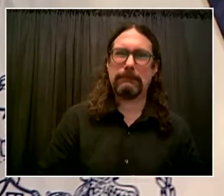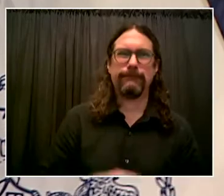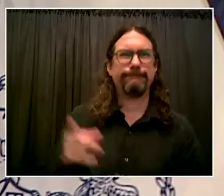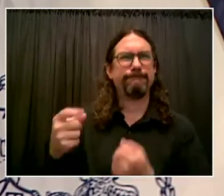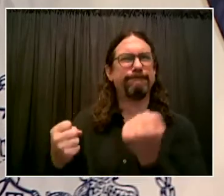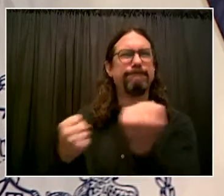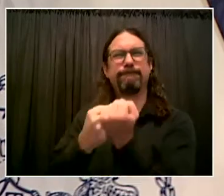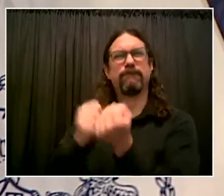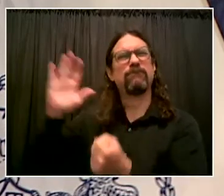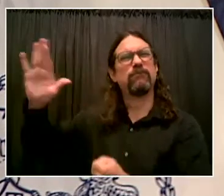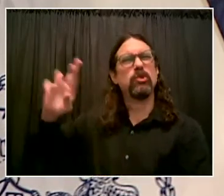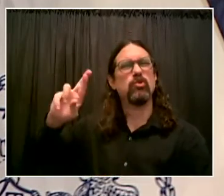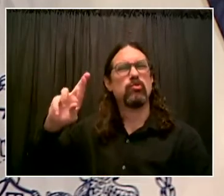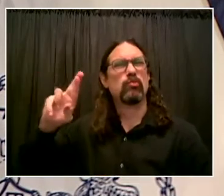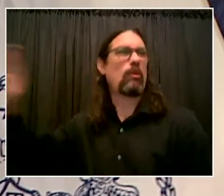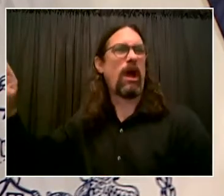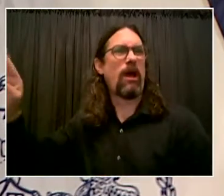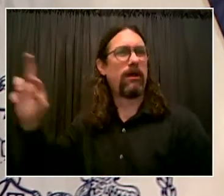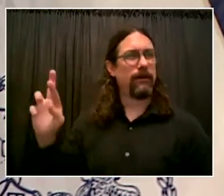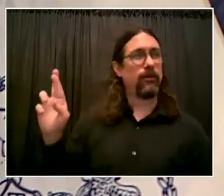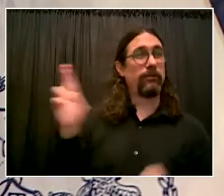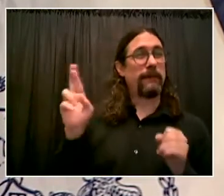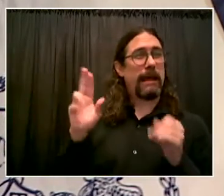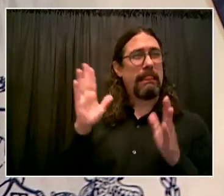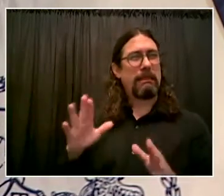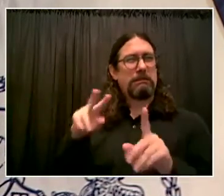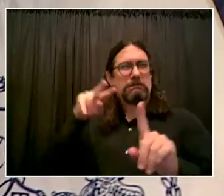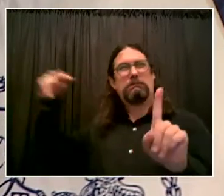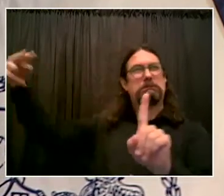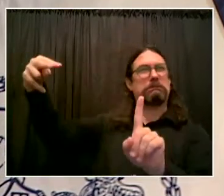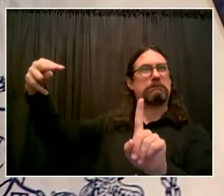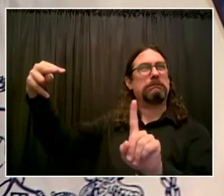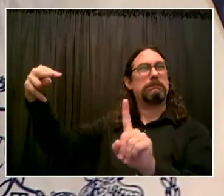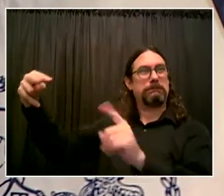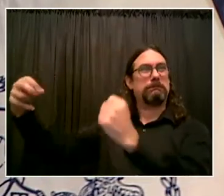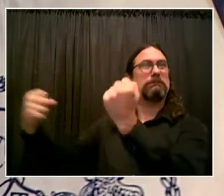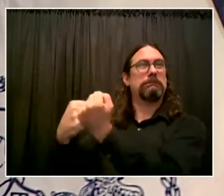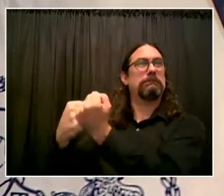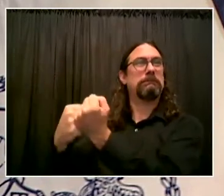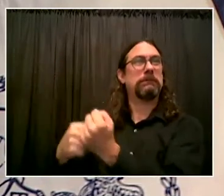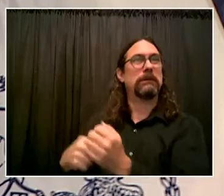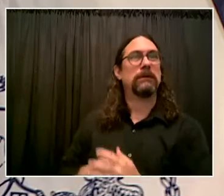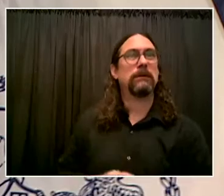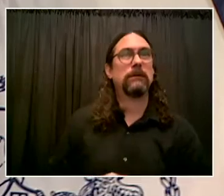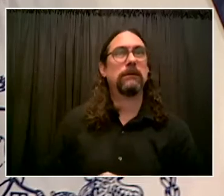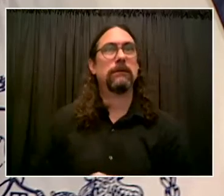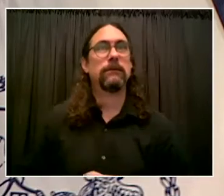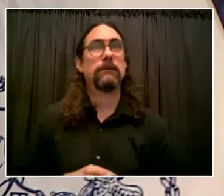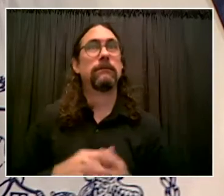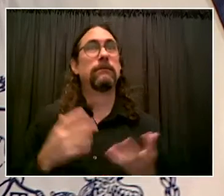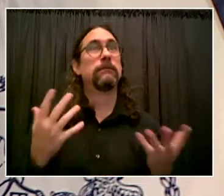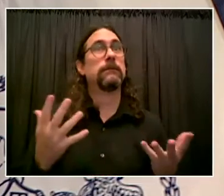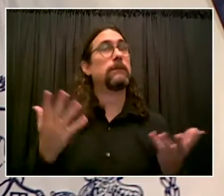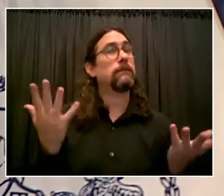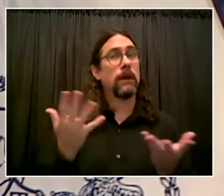MAINSTREAM. AND MORE COURT NOMINATED BY RIGHT WING